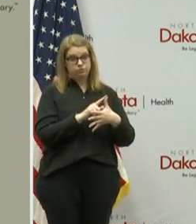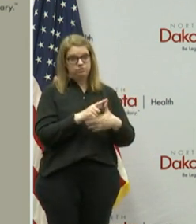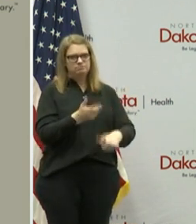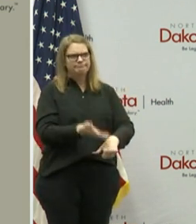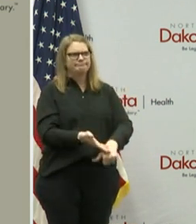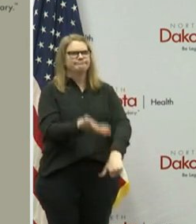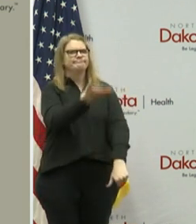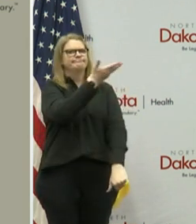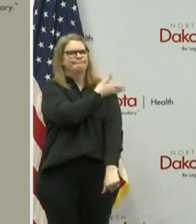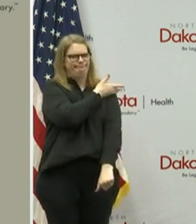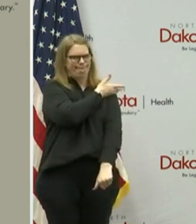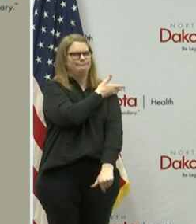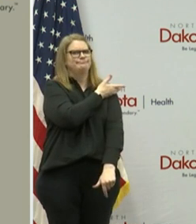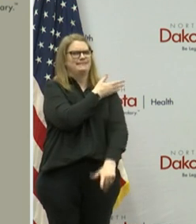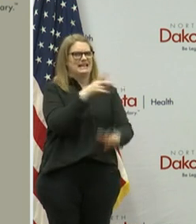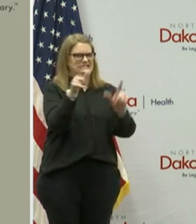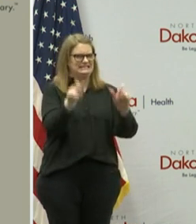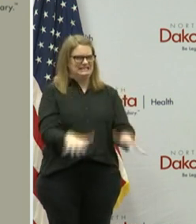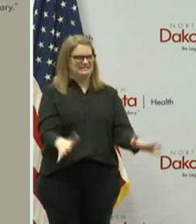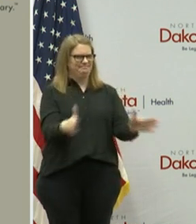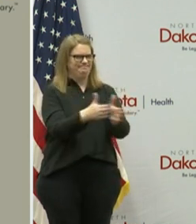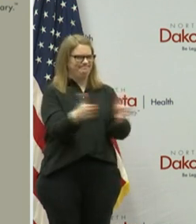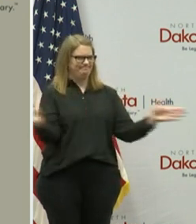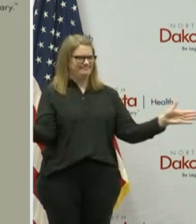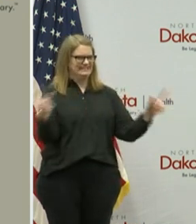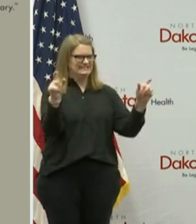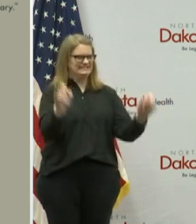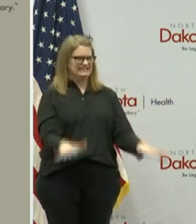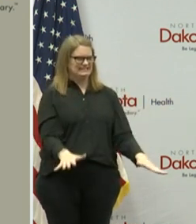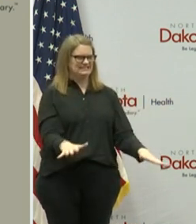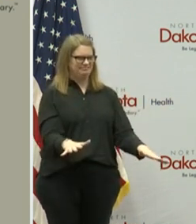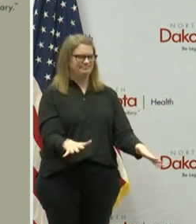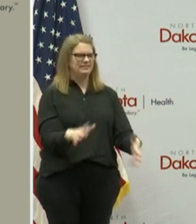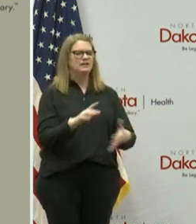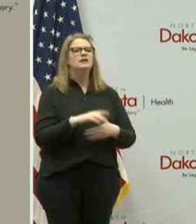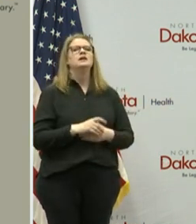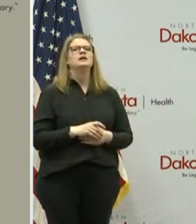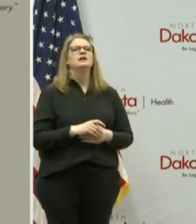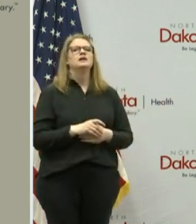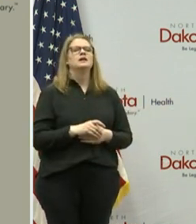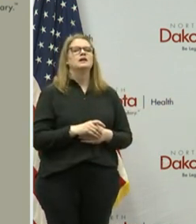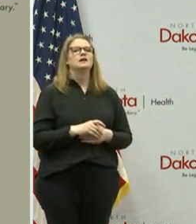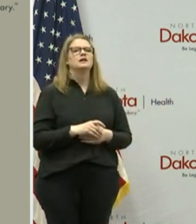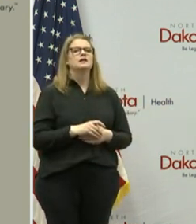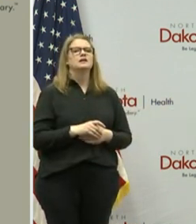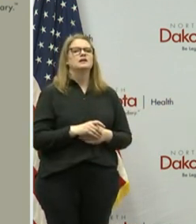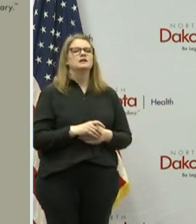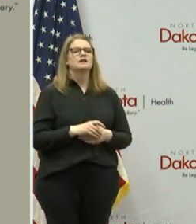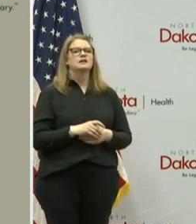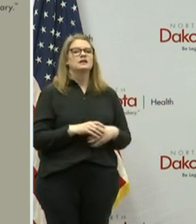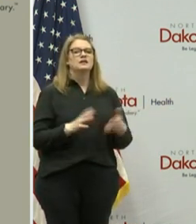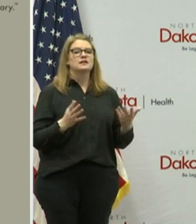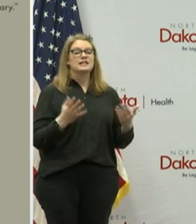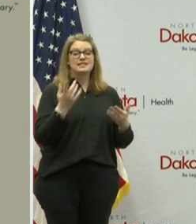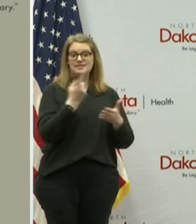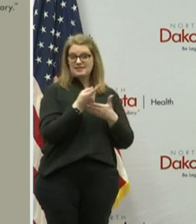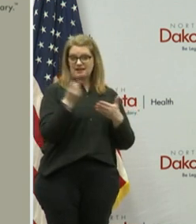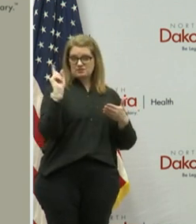THROUGH 8 ON THE 8 CRITERIA. IT HAS TO DO WITH TESTING, AND AS YOU CAN SEE, REALLY MAKING GREAT PROGRESS HERE, FANTASTIC